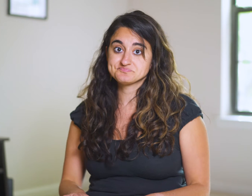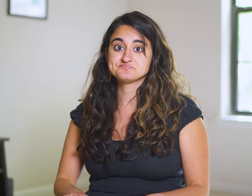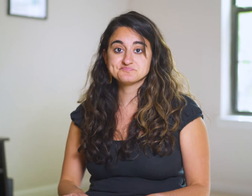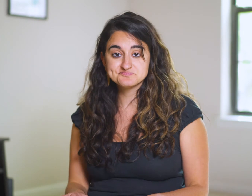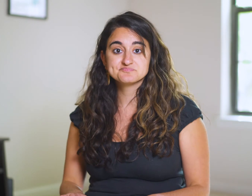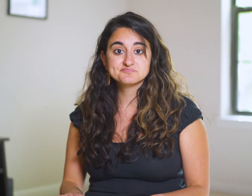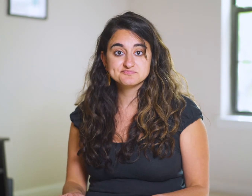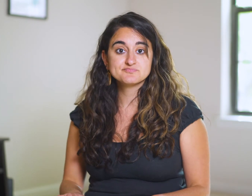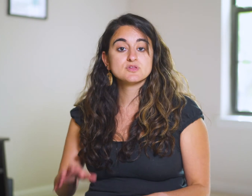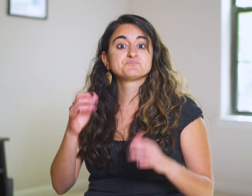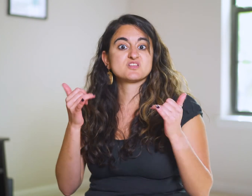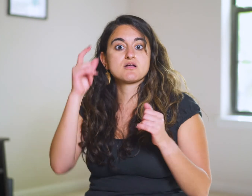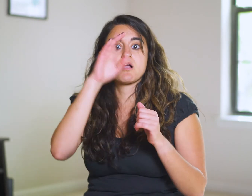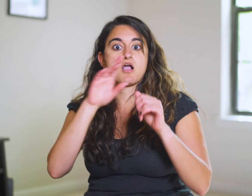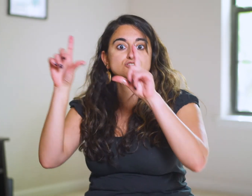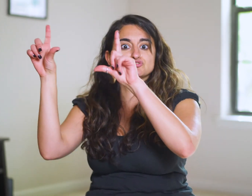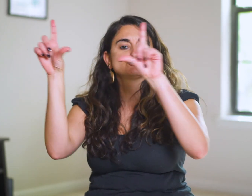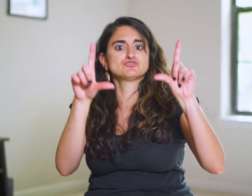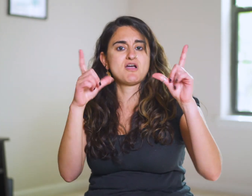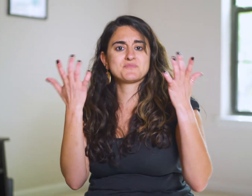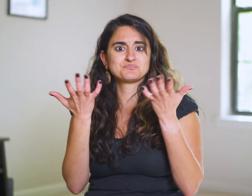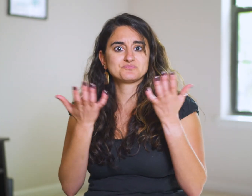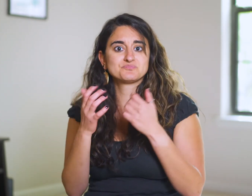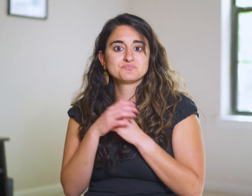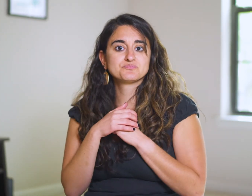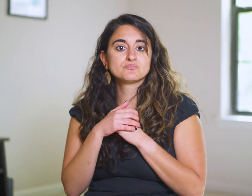The God Shot: